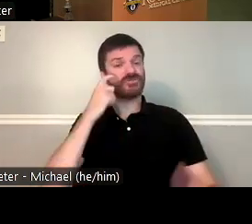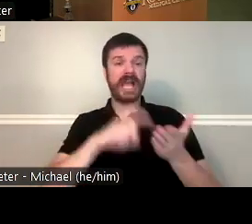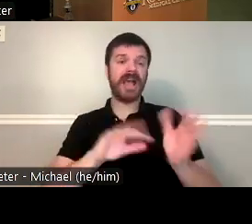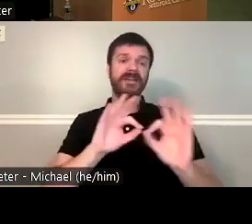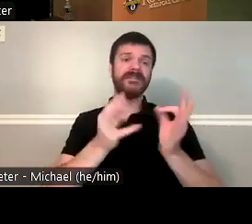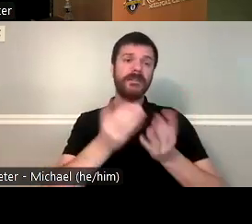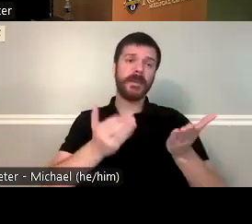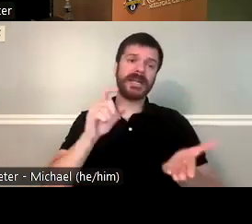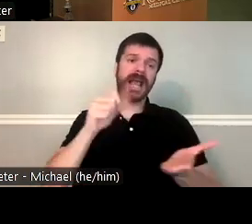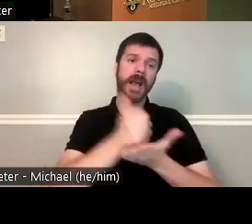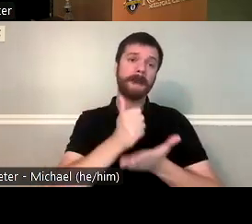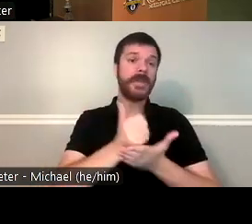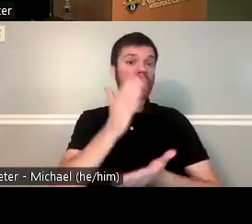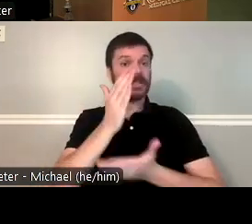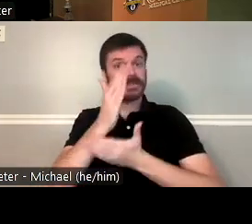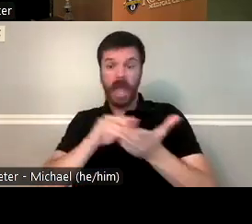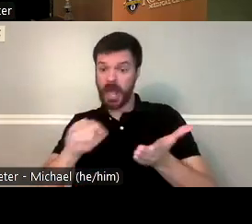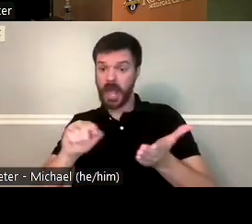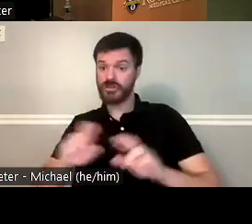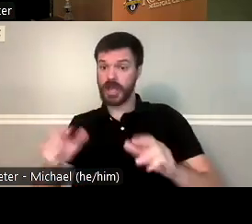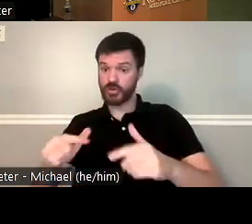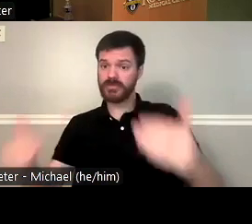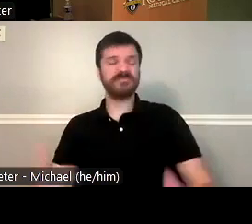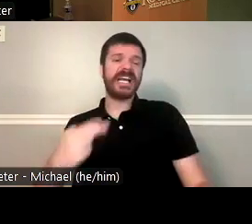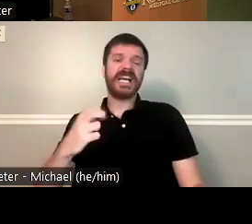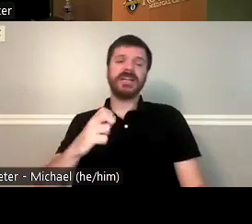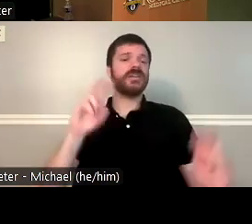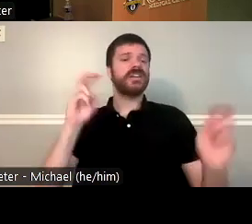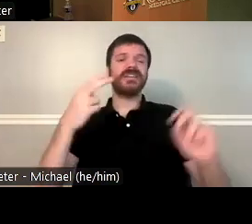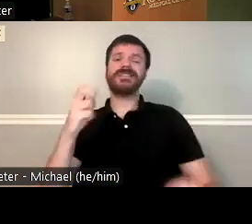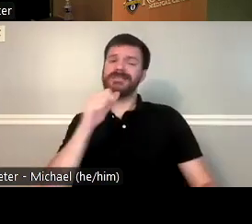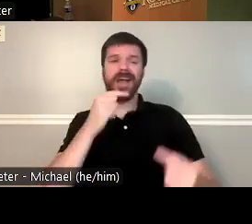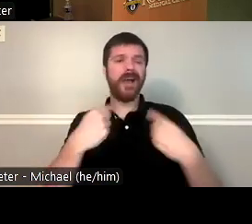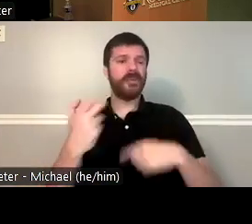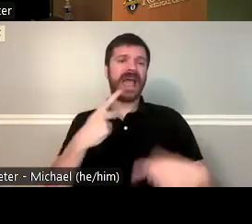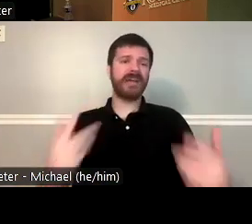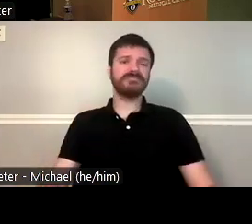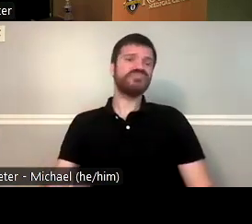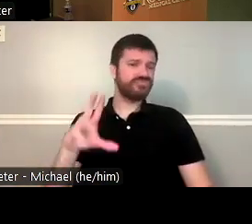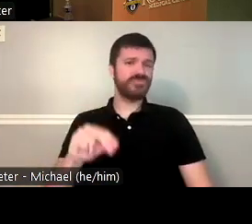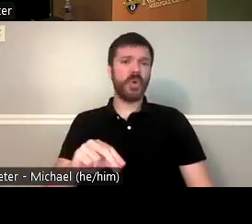some are ready to move on he's not coming back you need to go forward no I don't want to give up hope